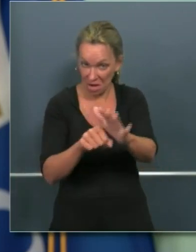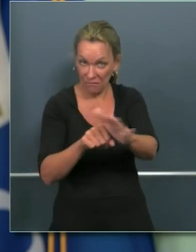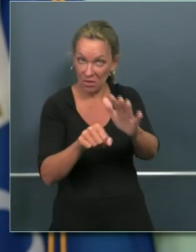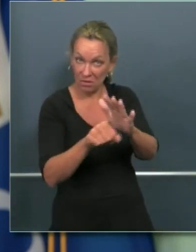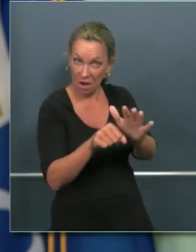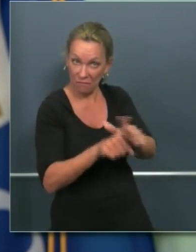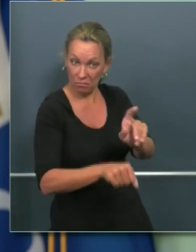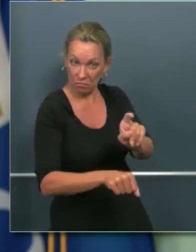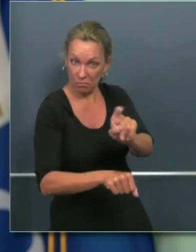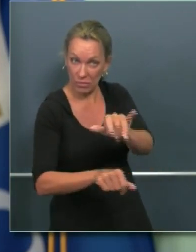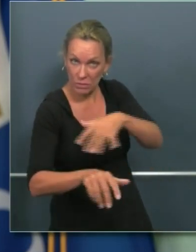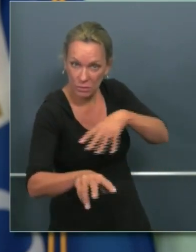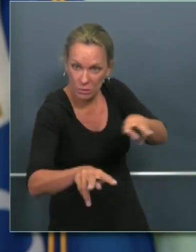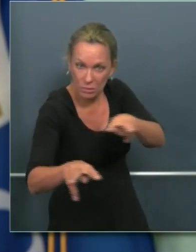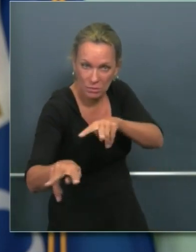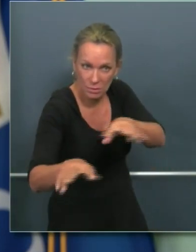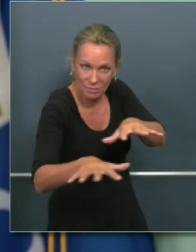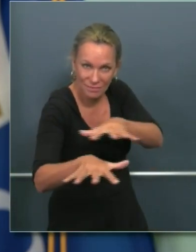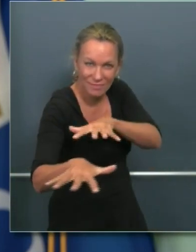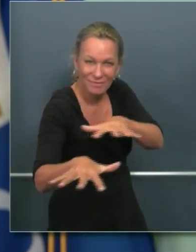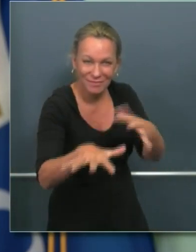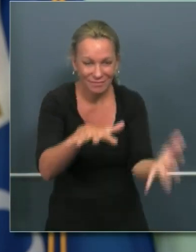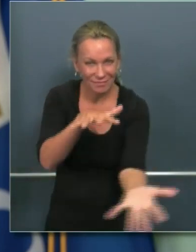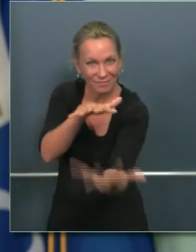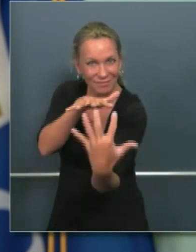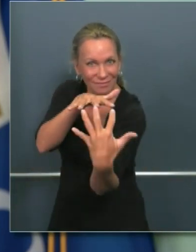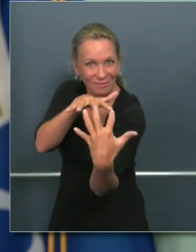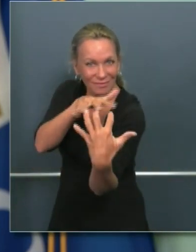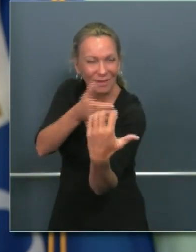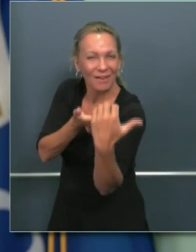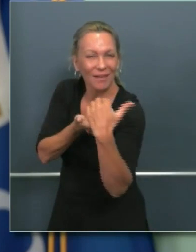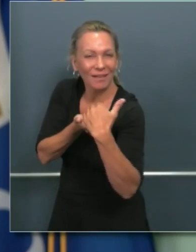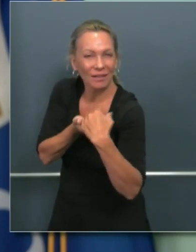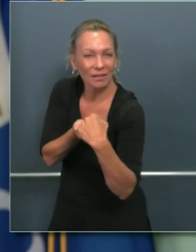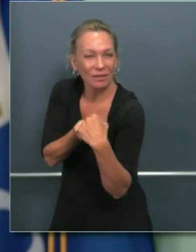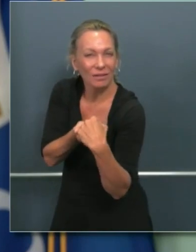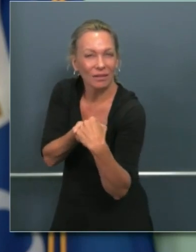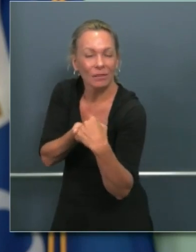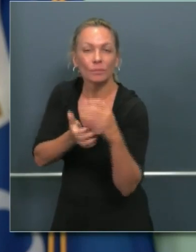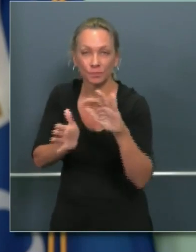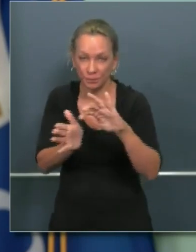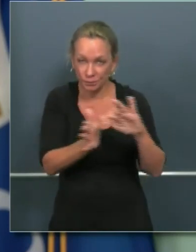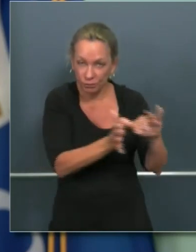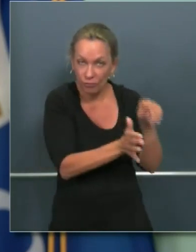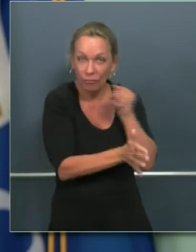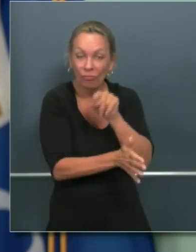WELL AS PEOPLE IN CONGREGATE FACILITIES LOCKED FACILITIES